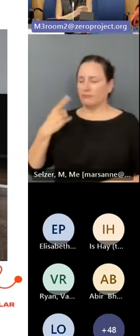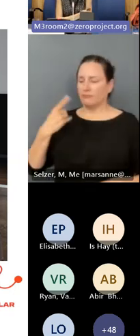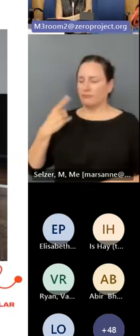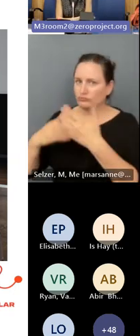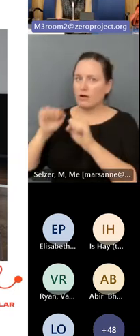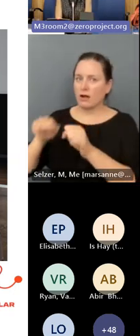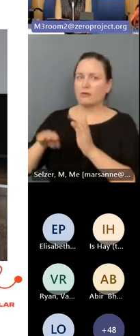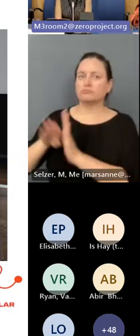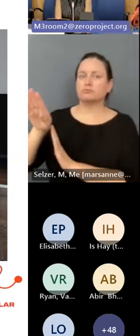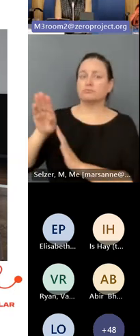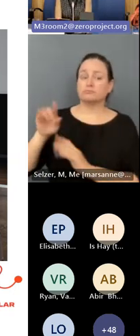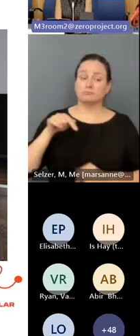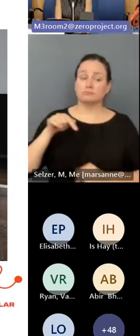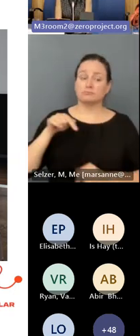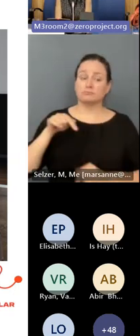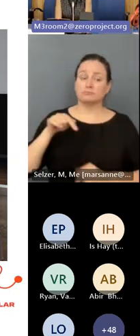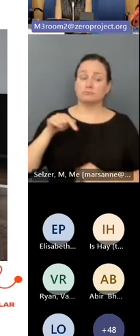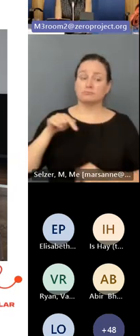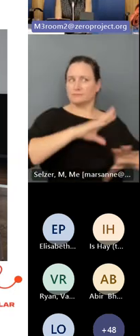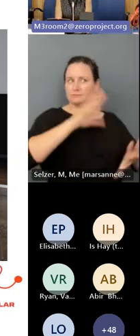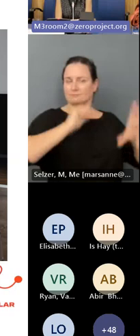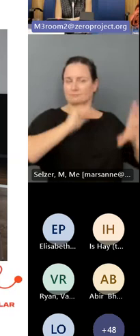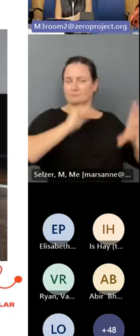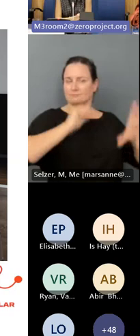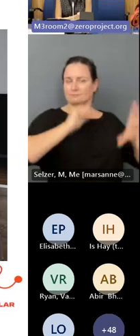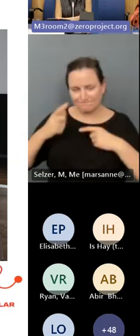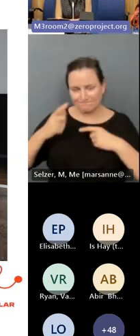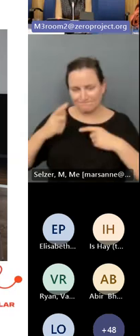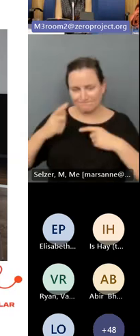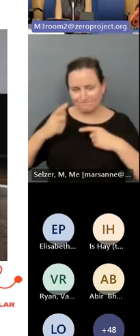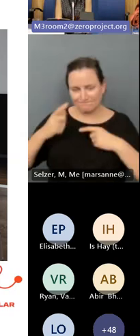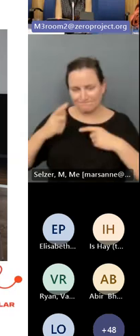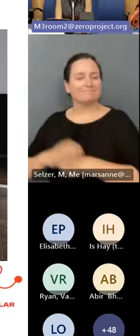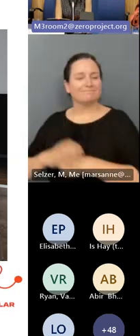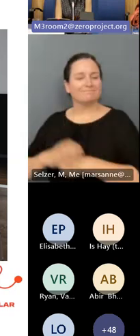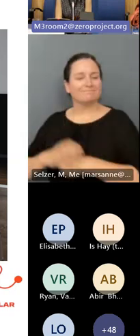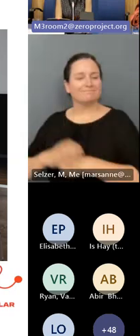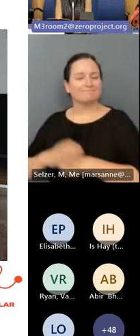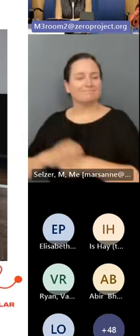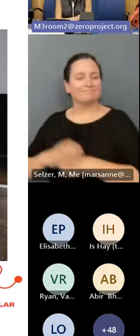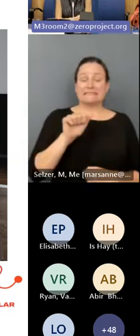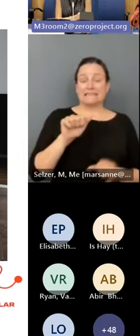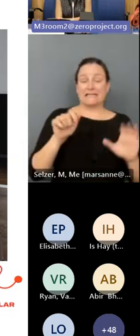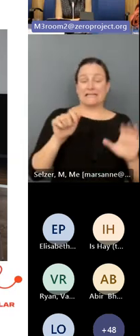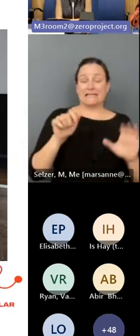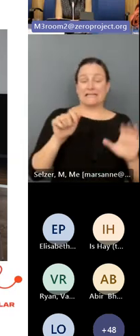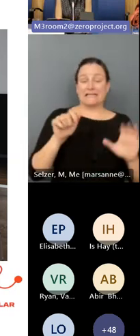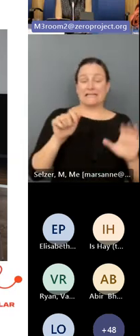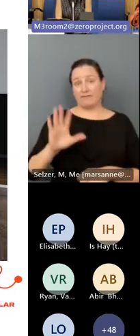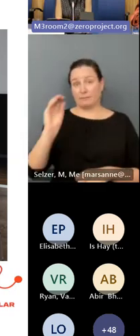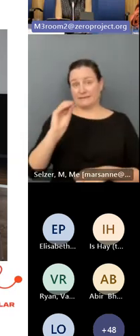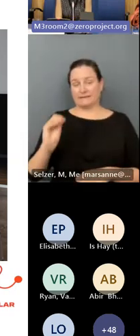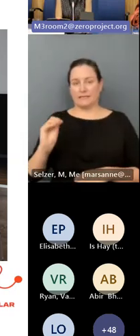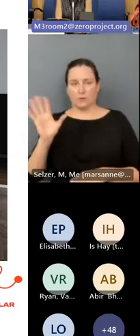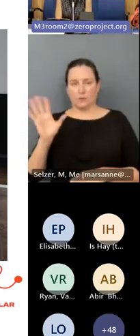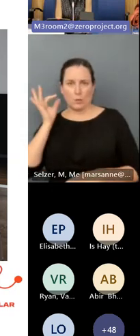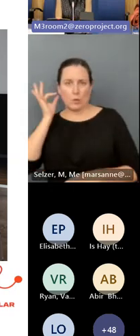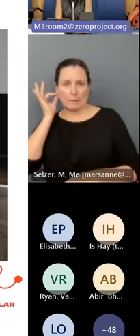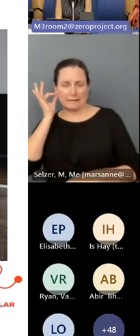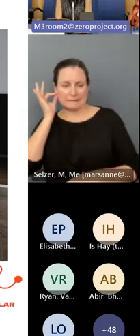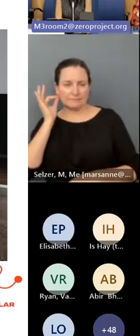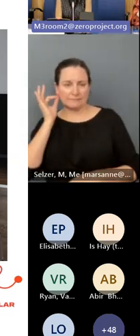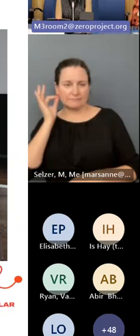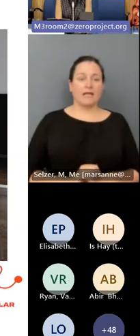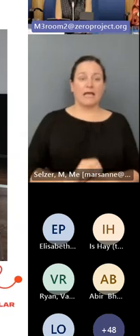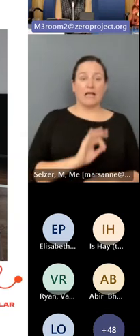before. We will look at the numbers, 65% of them are women and 35% of them have a disability. This